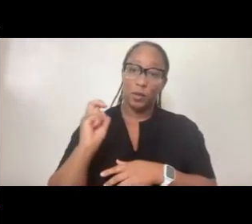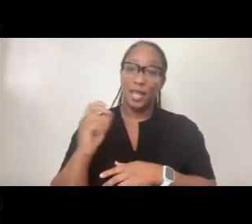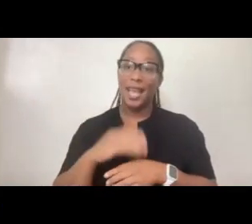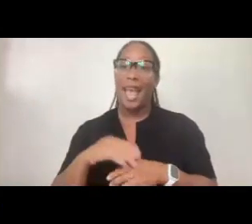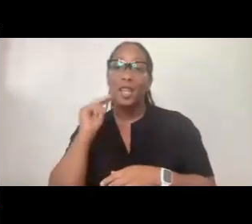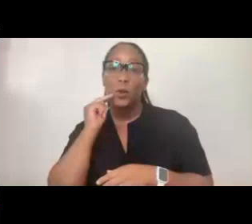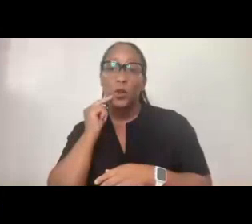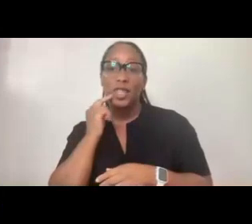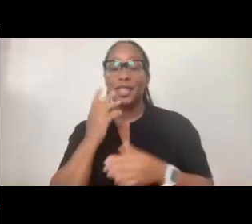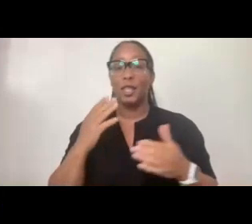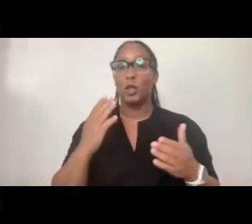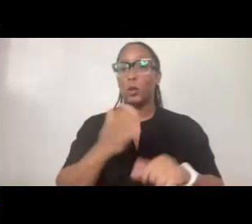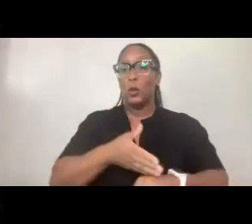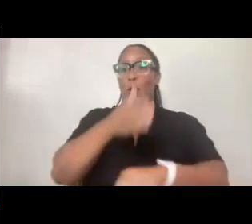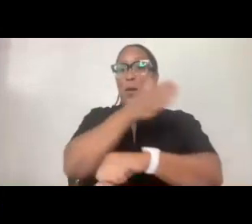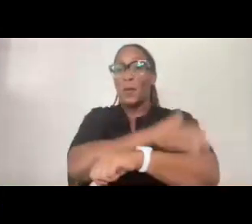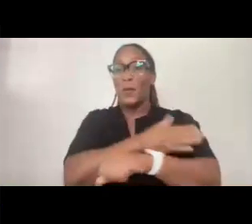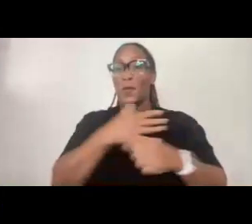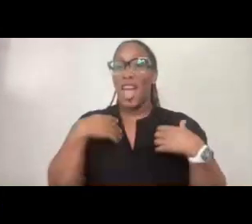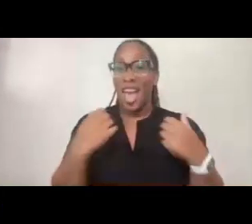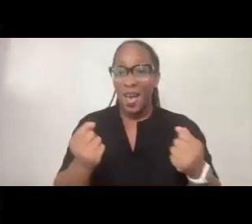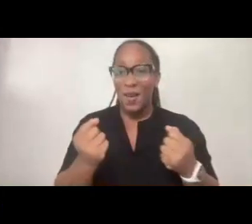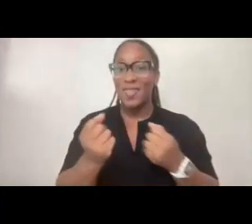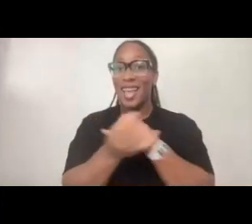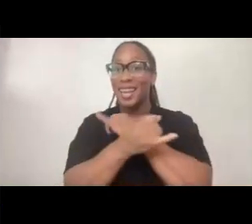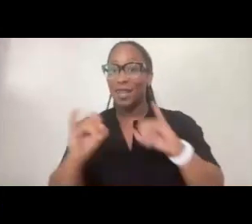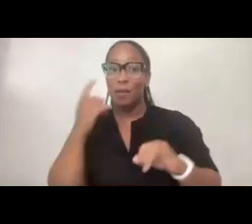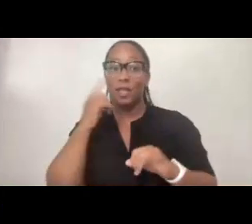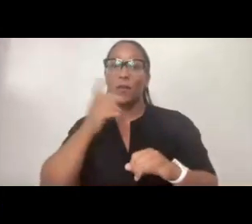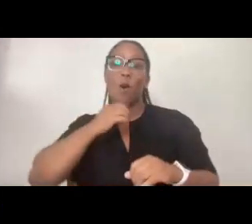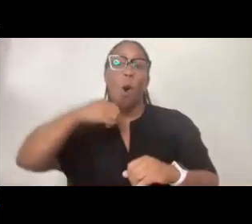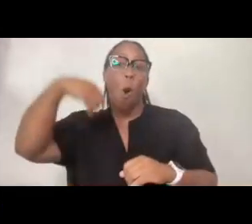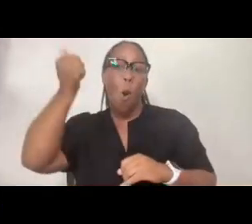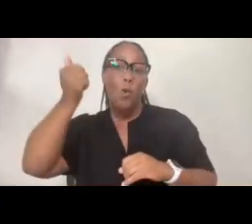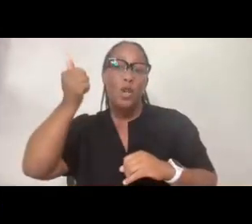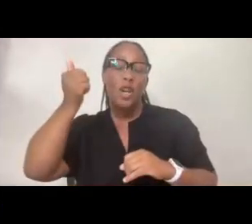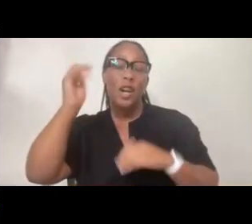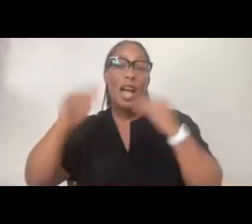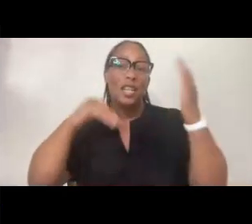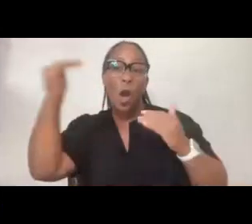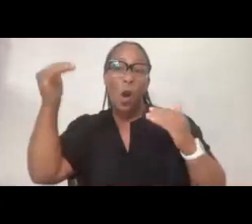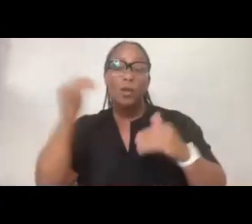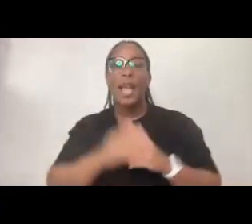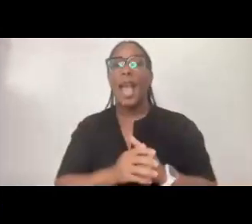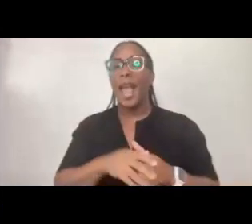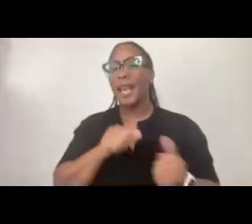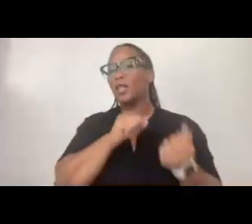Nutrition to improve health and independence for older adults. Addressing barriers through an environmental scan. So.